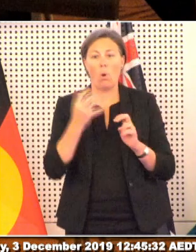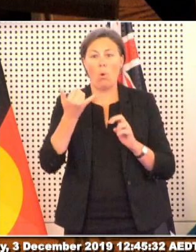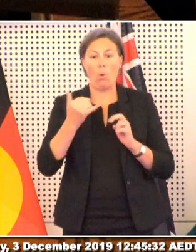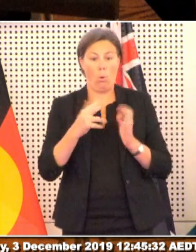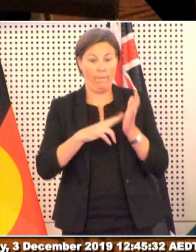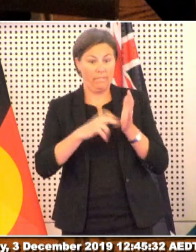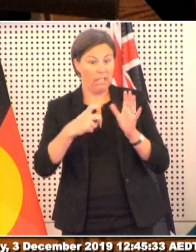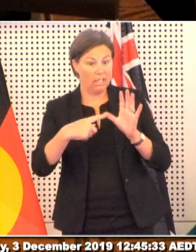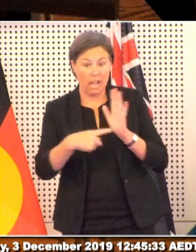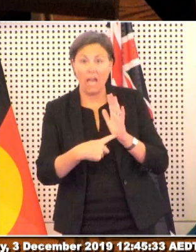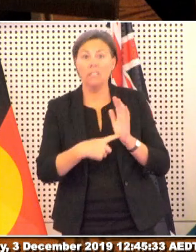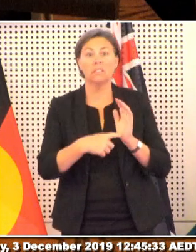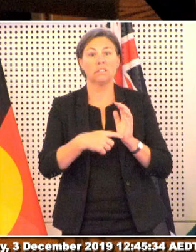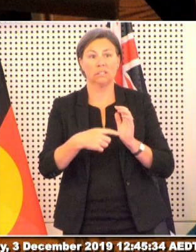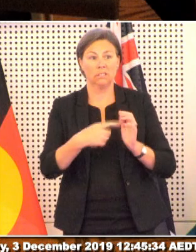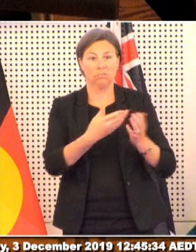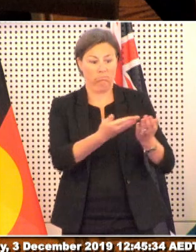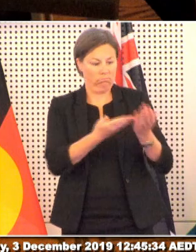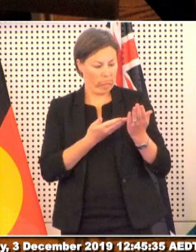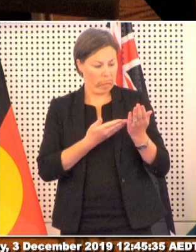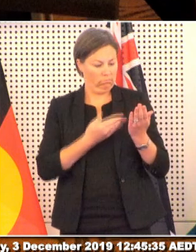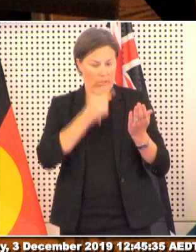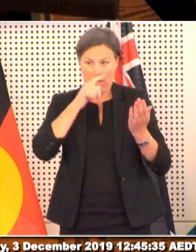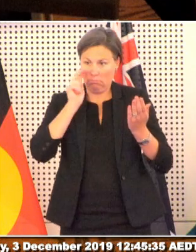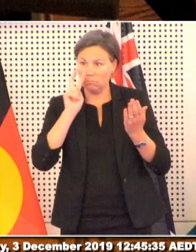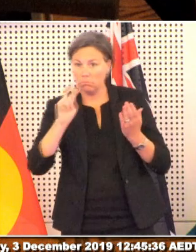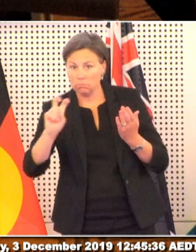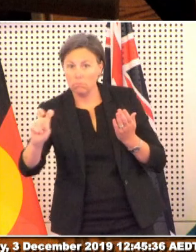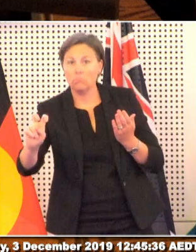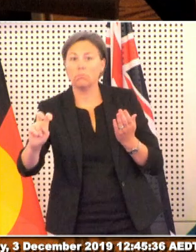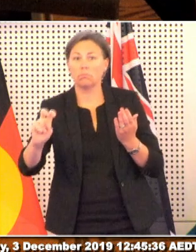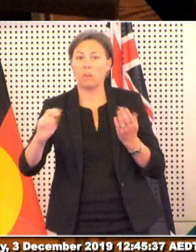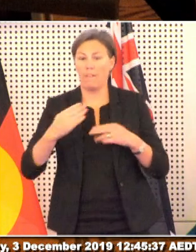Your role also seems to have a function of promotion, education and developing an